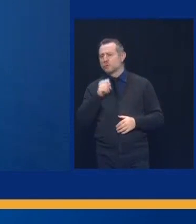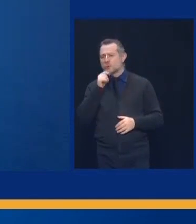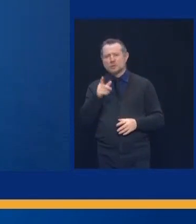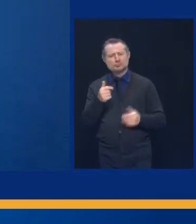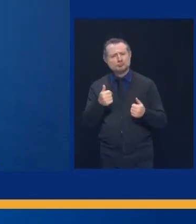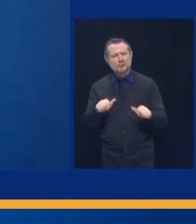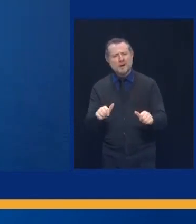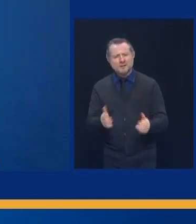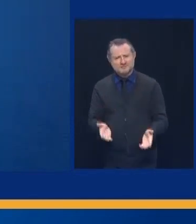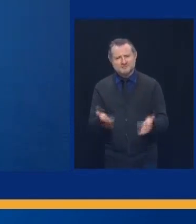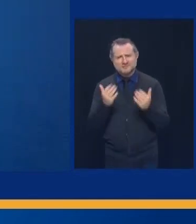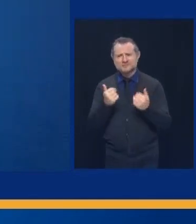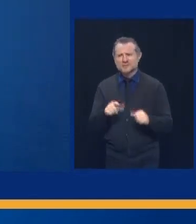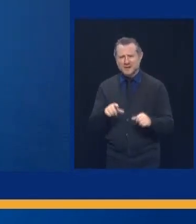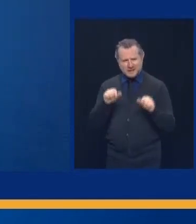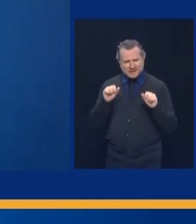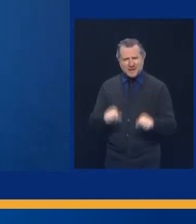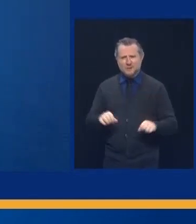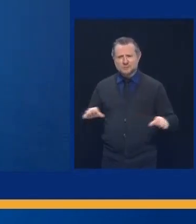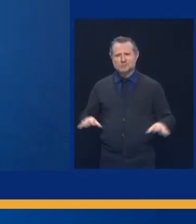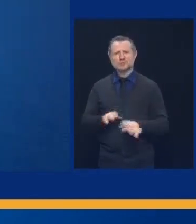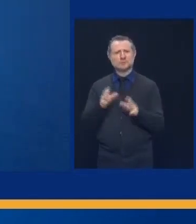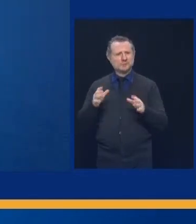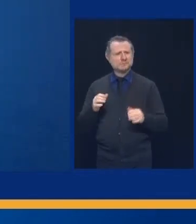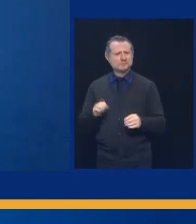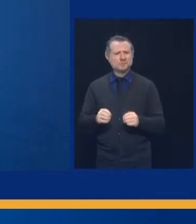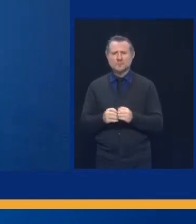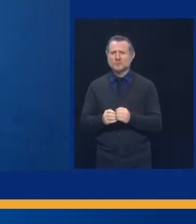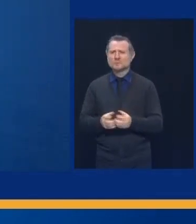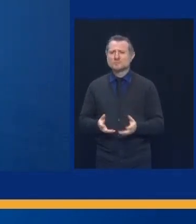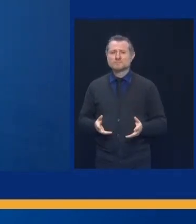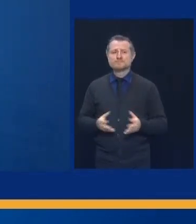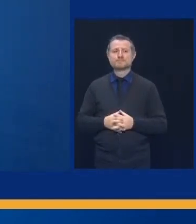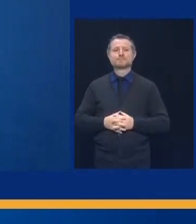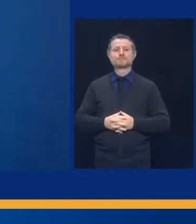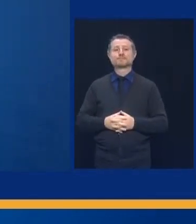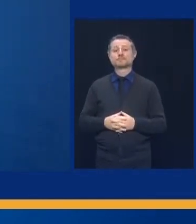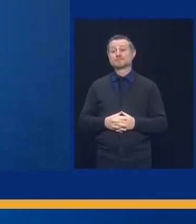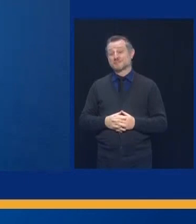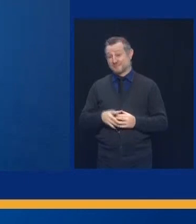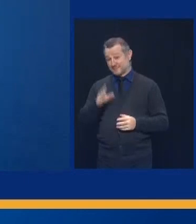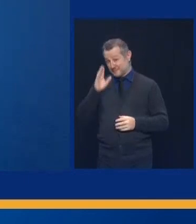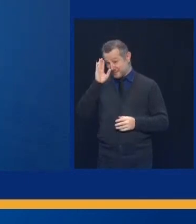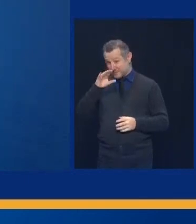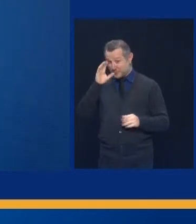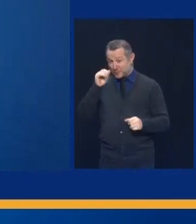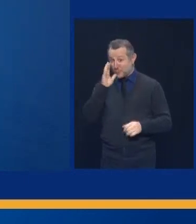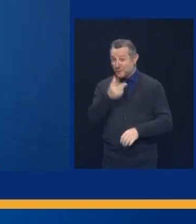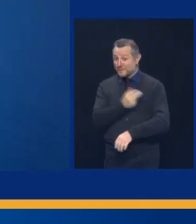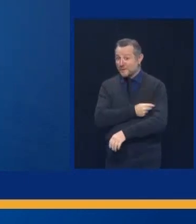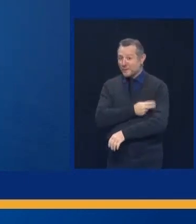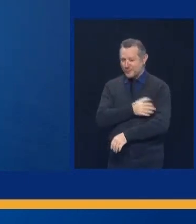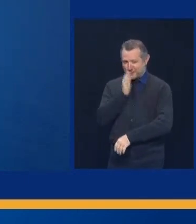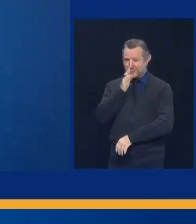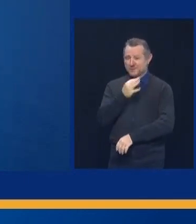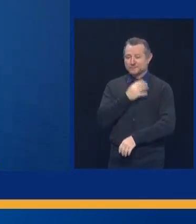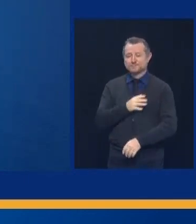A SHOT, BY THE WAY. IT WAS GIVING UP BEFORE YOU KNEW WHETHER OR NOT YOU COULD MAKE A DIFFERENCE.